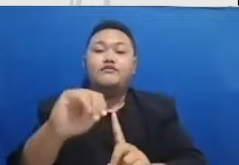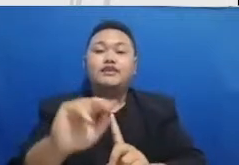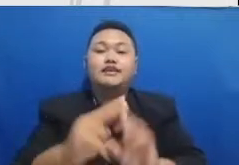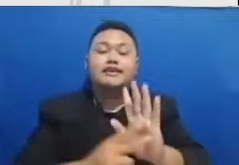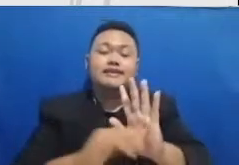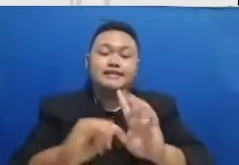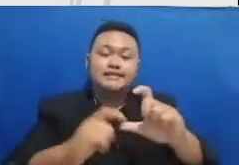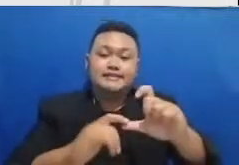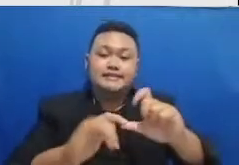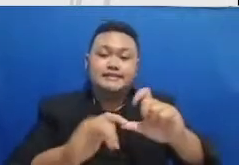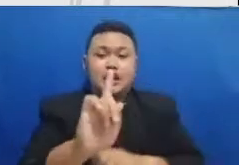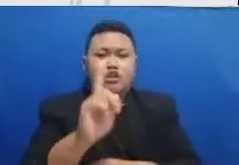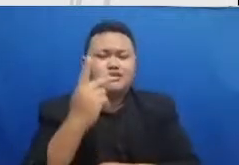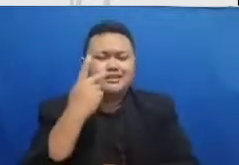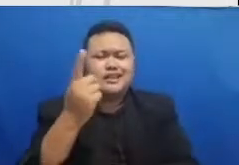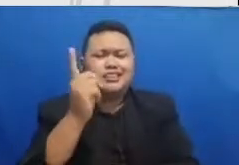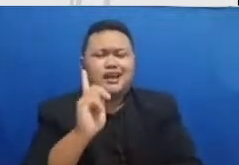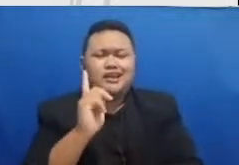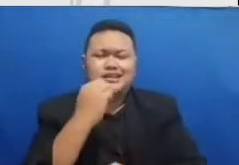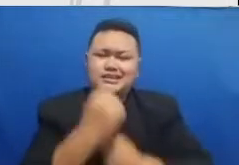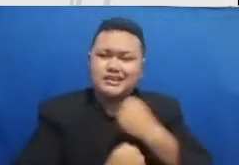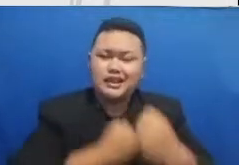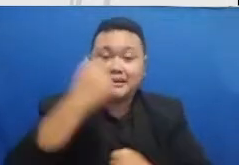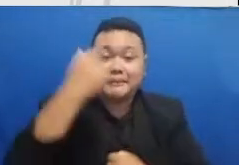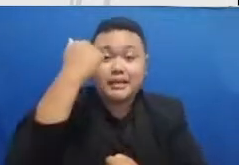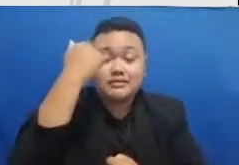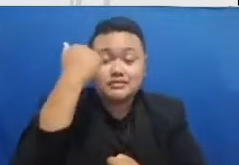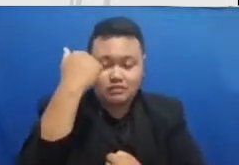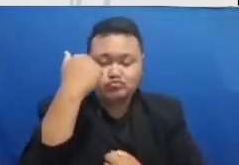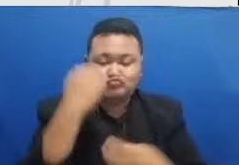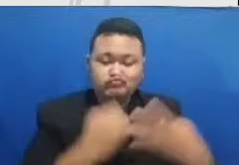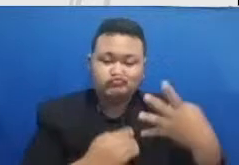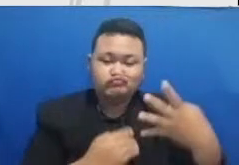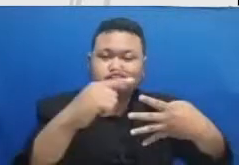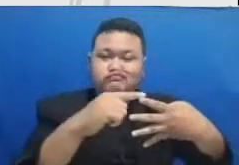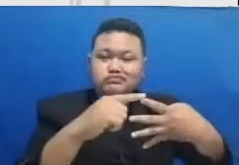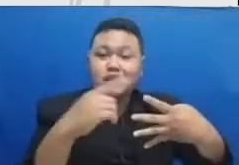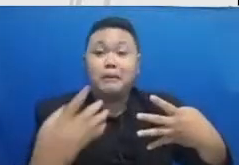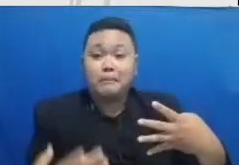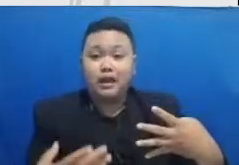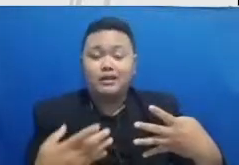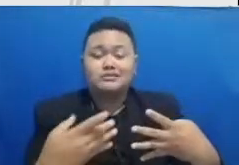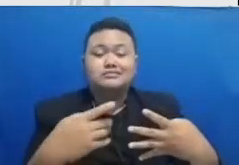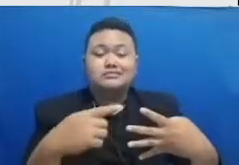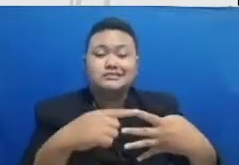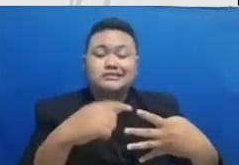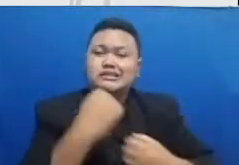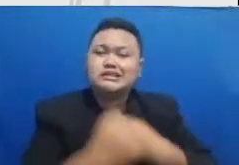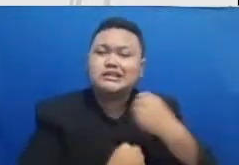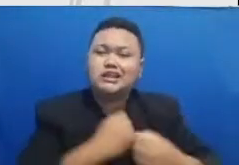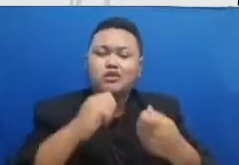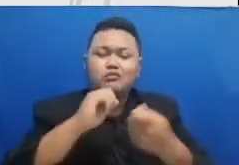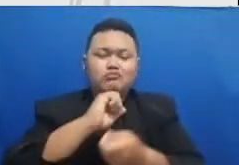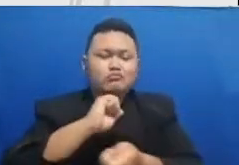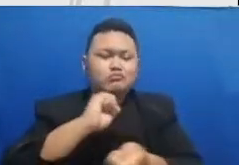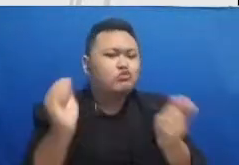Hi, the learning activities in self-reflection have changed almost completely, there are a lot